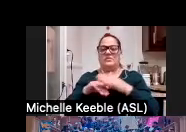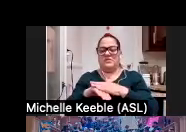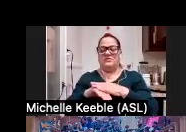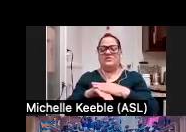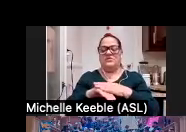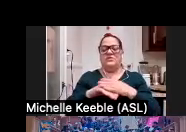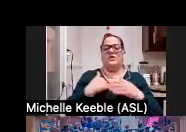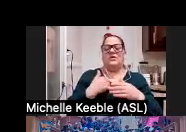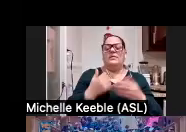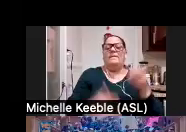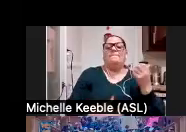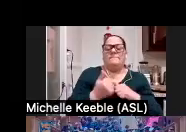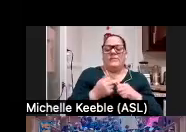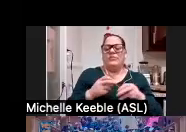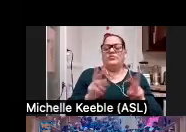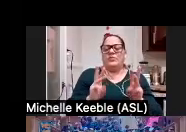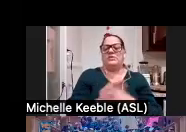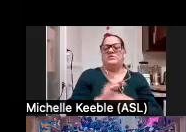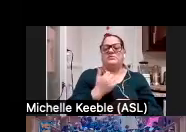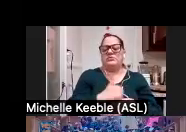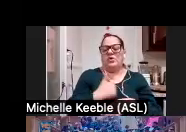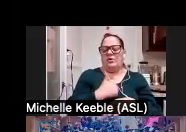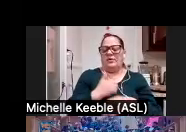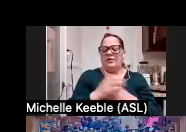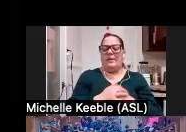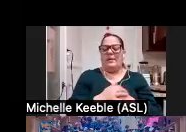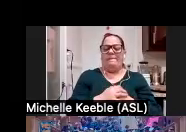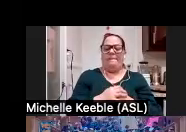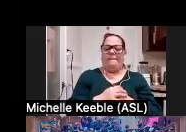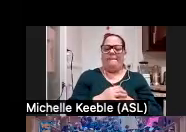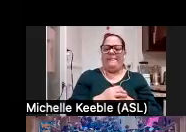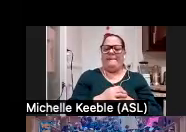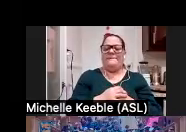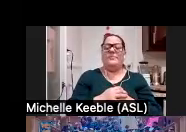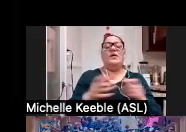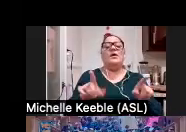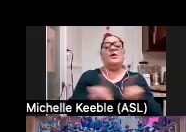in the most ways. Sorry Natalie, thank you. [NATALIE] No. And then it also has access to